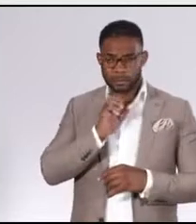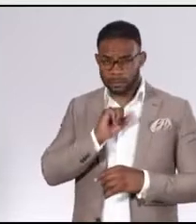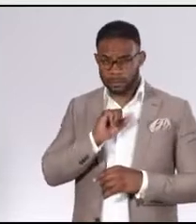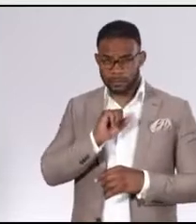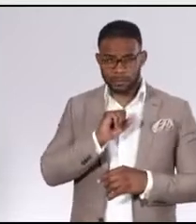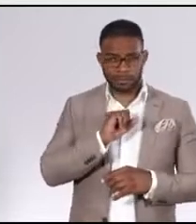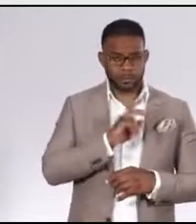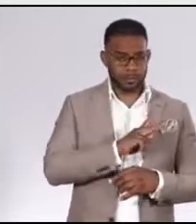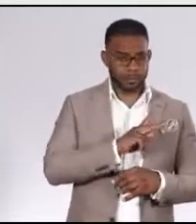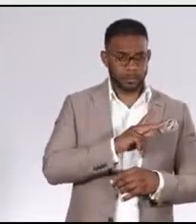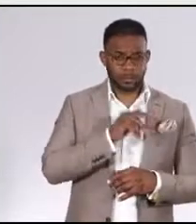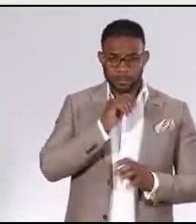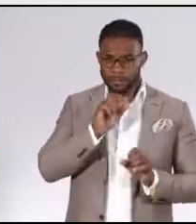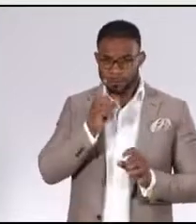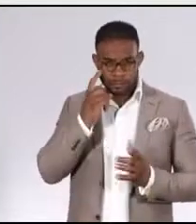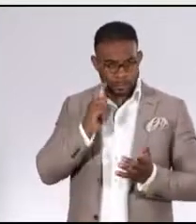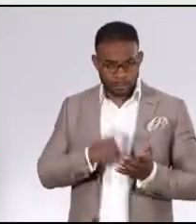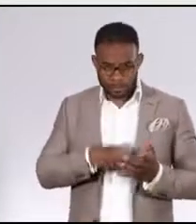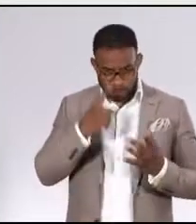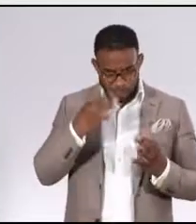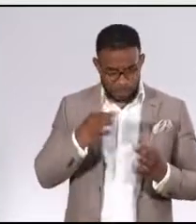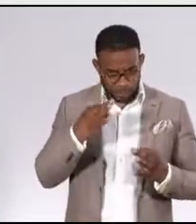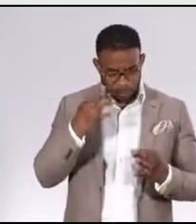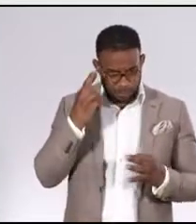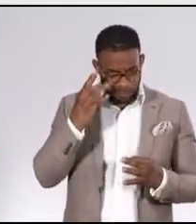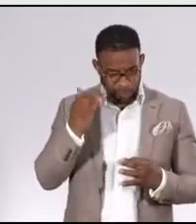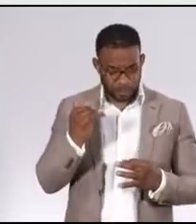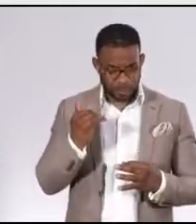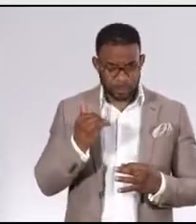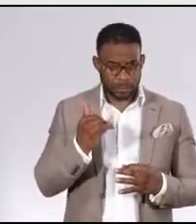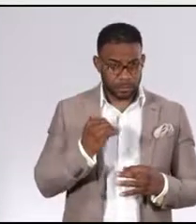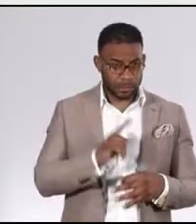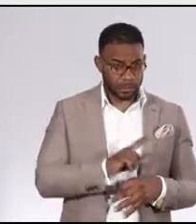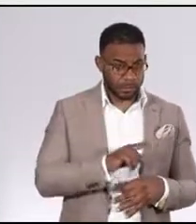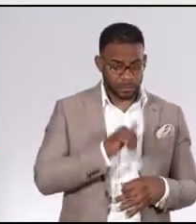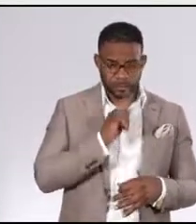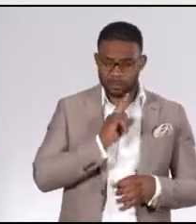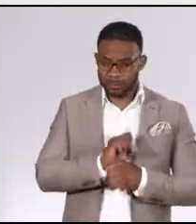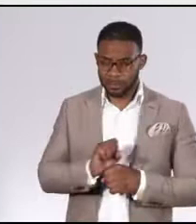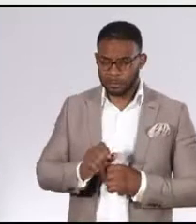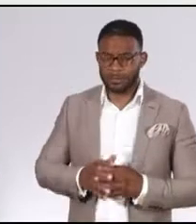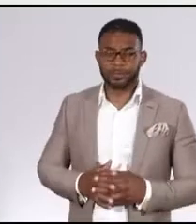k if you were unable to determine the cause or l if you're unsure of the cost,